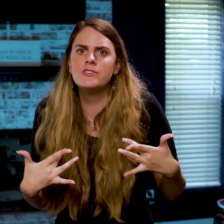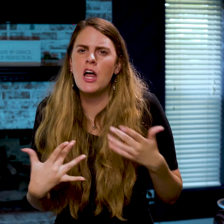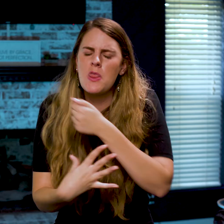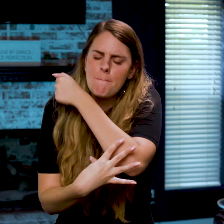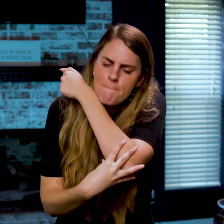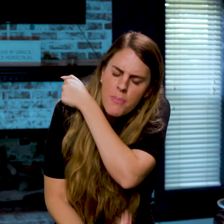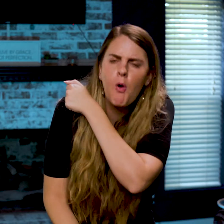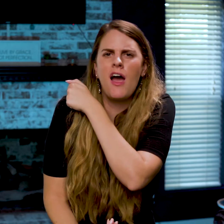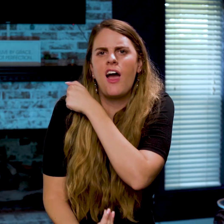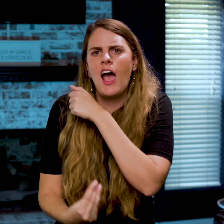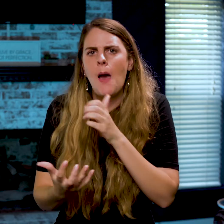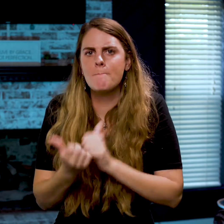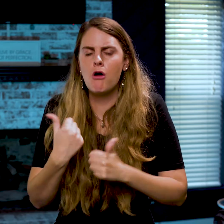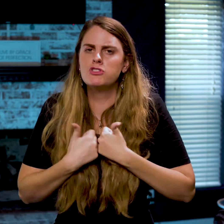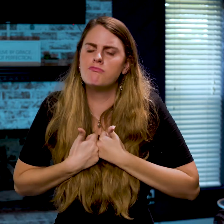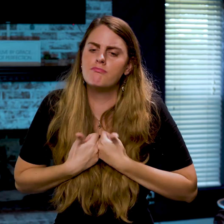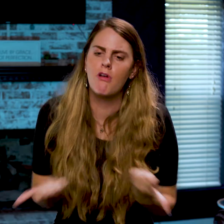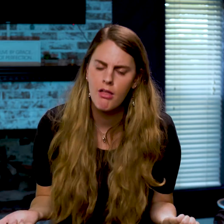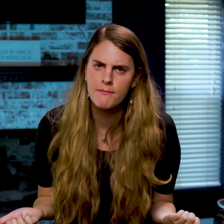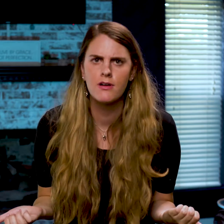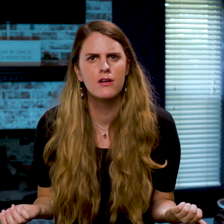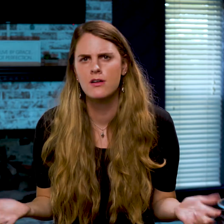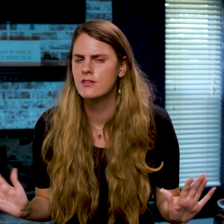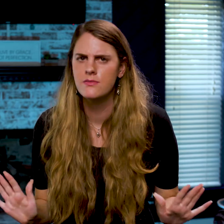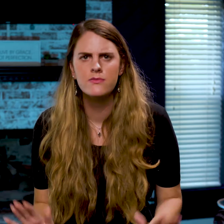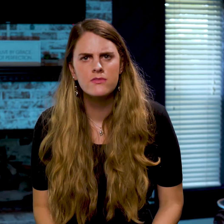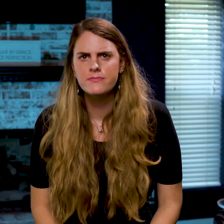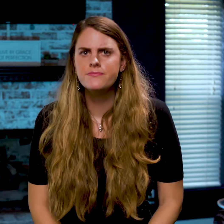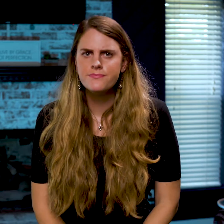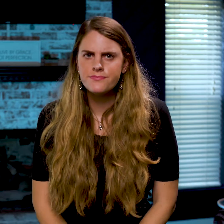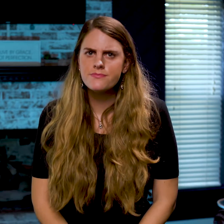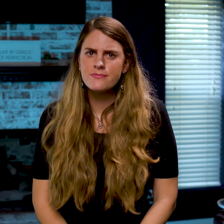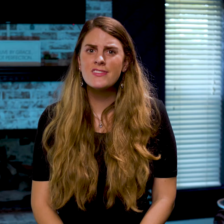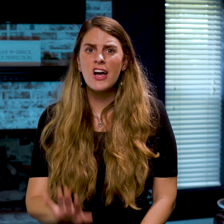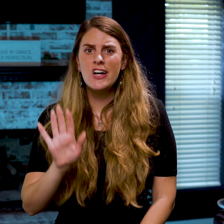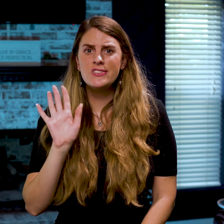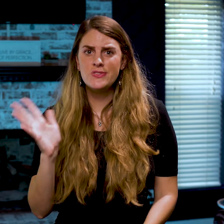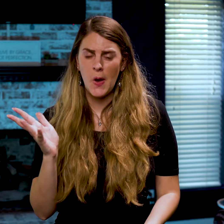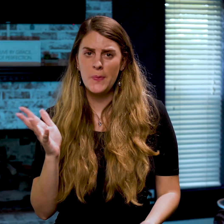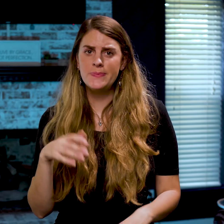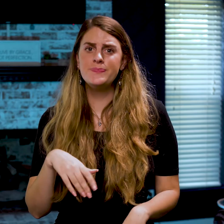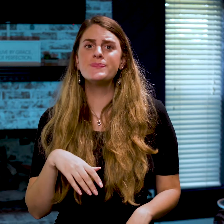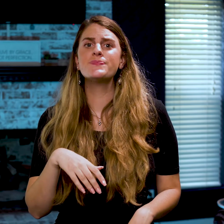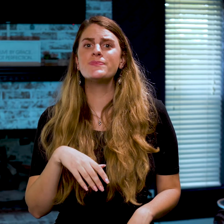(they’re usually the poorest and most vulnerable).